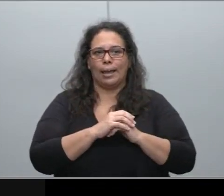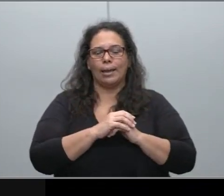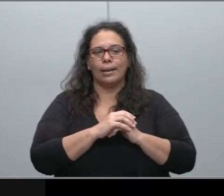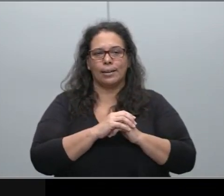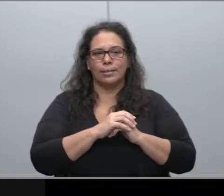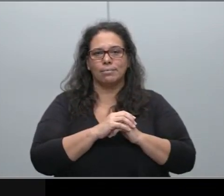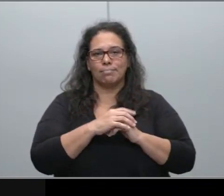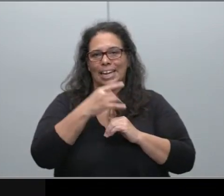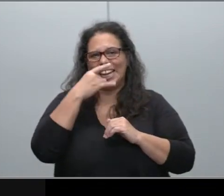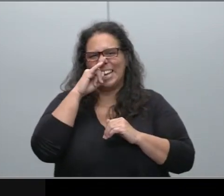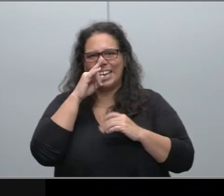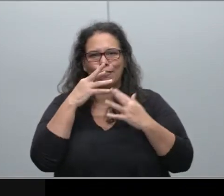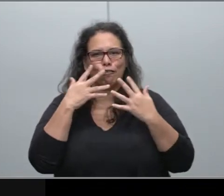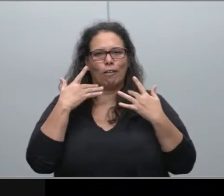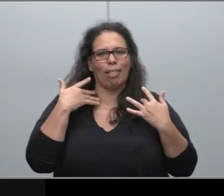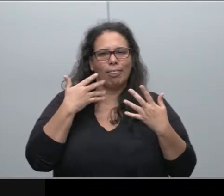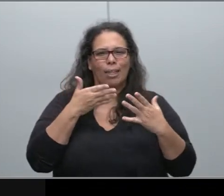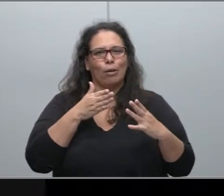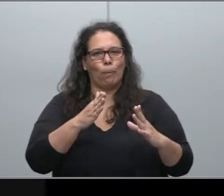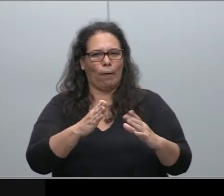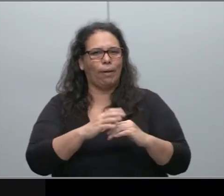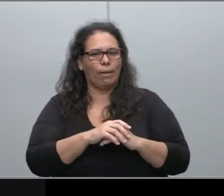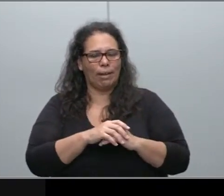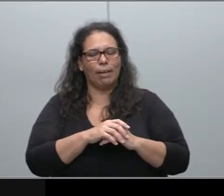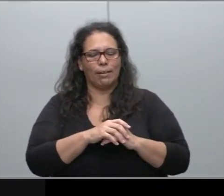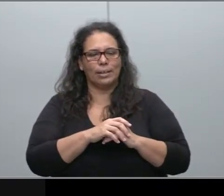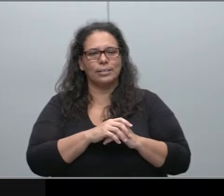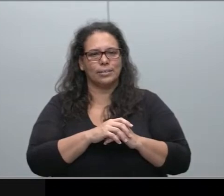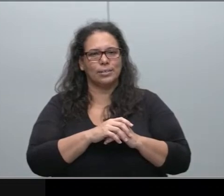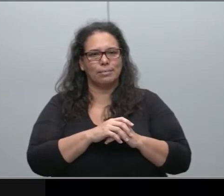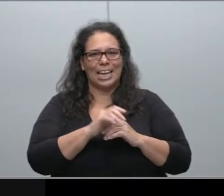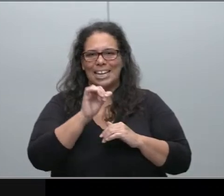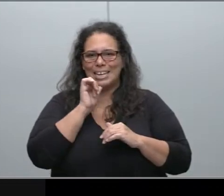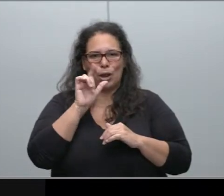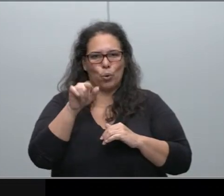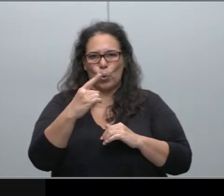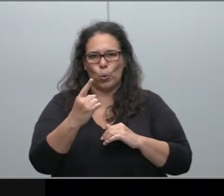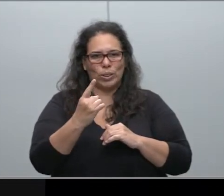that we recognize that many people are